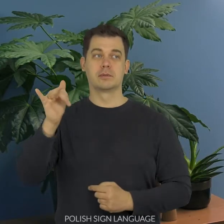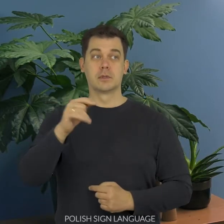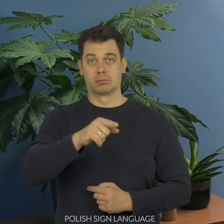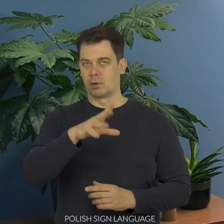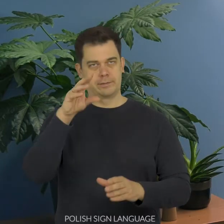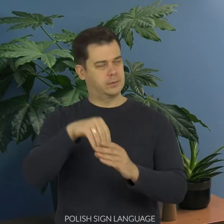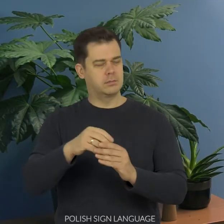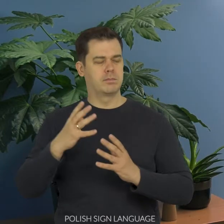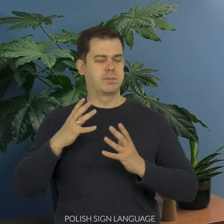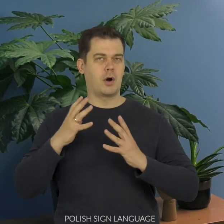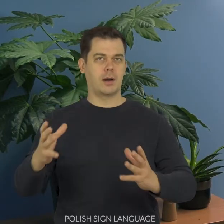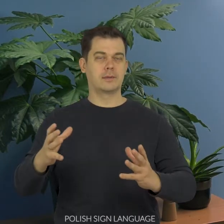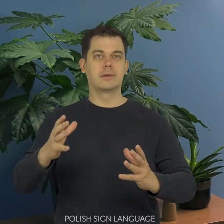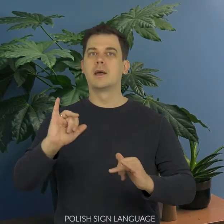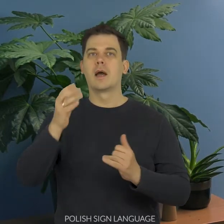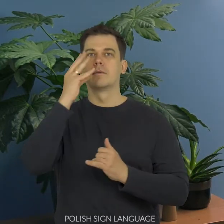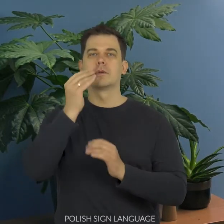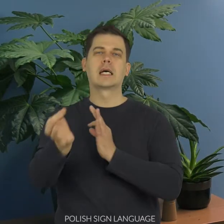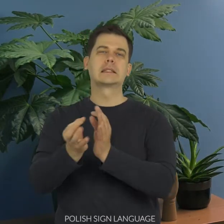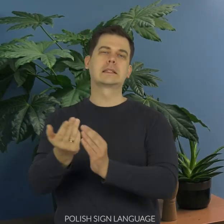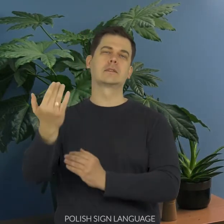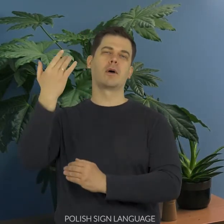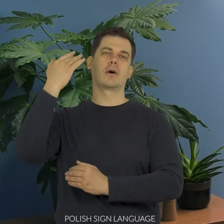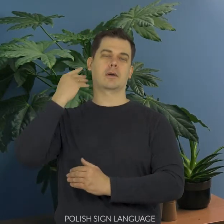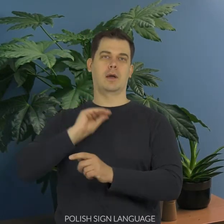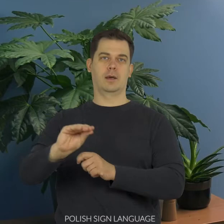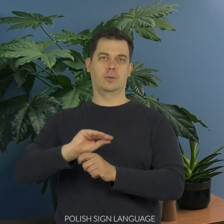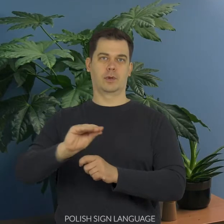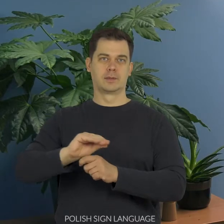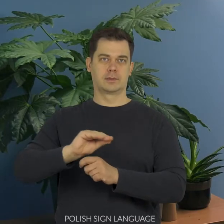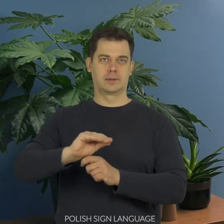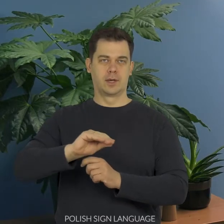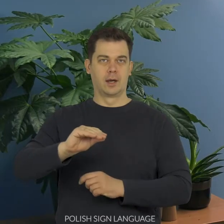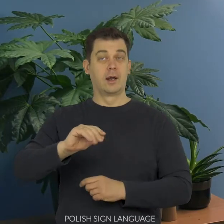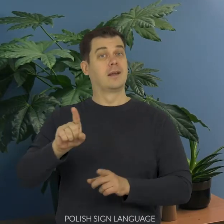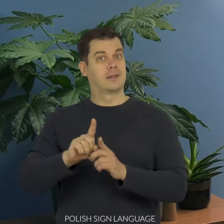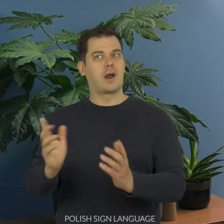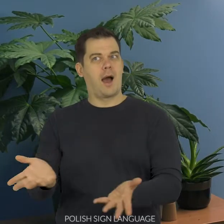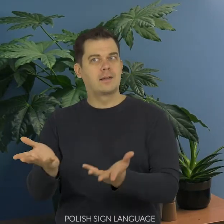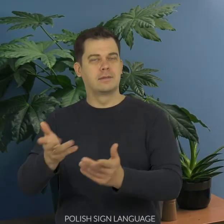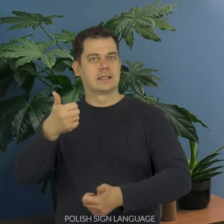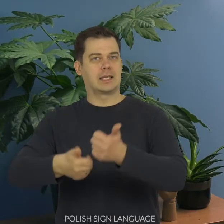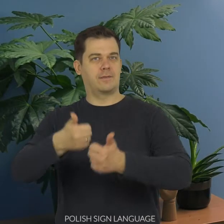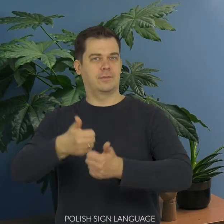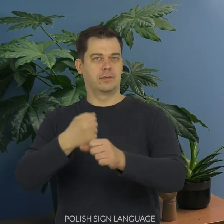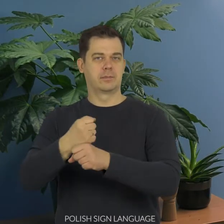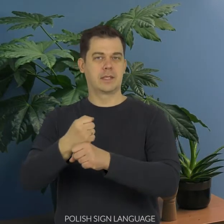where you will find out about the history of education in Poland and professional activation.